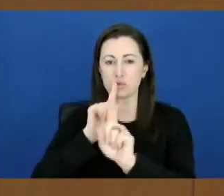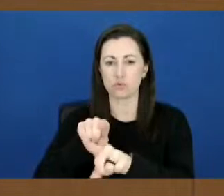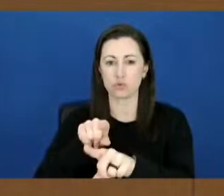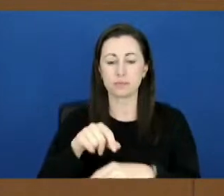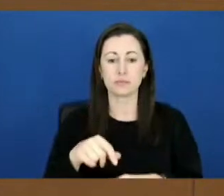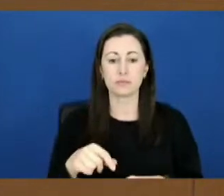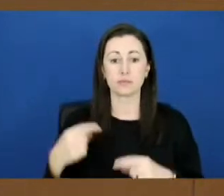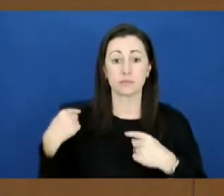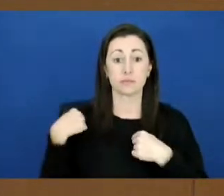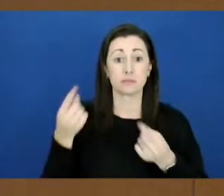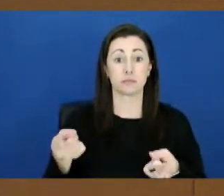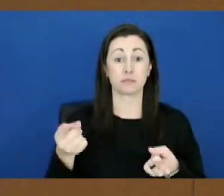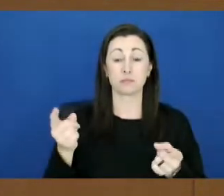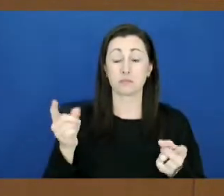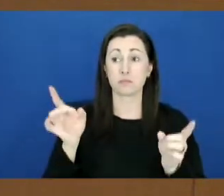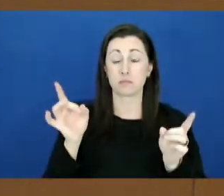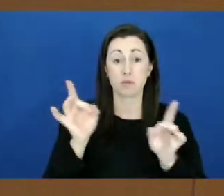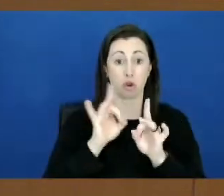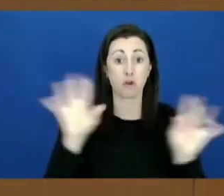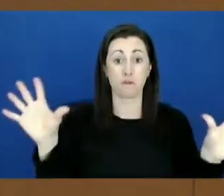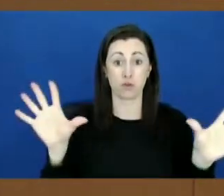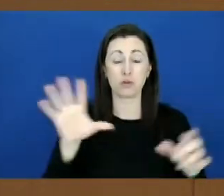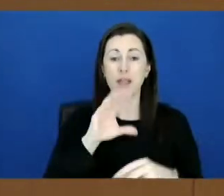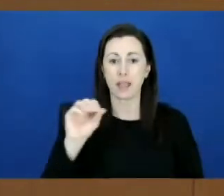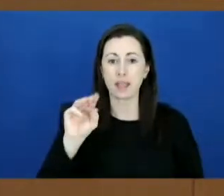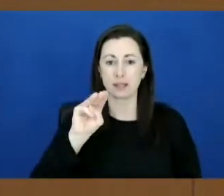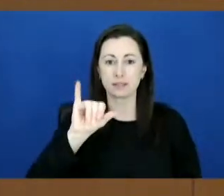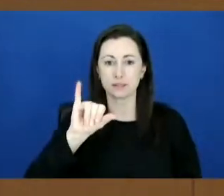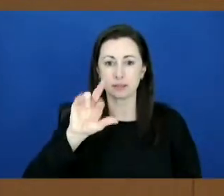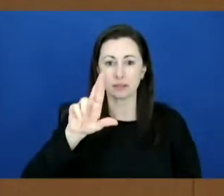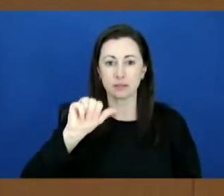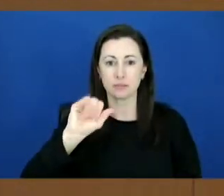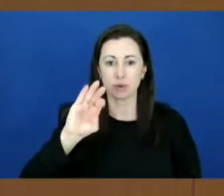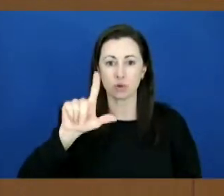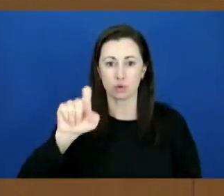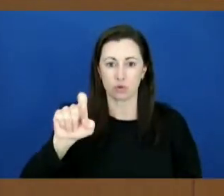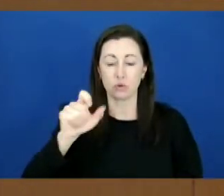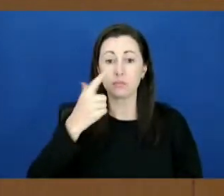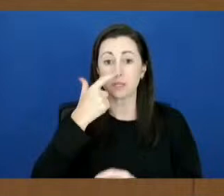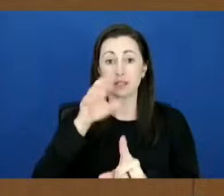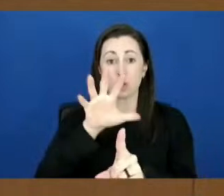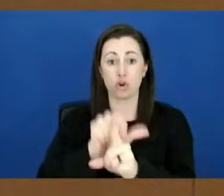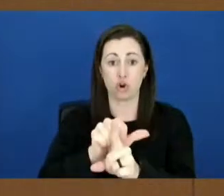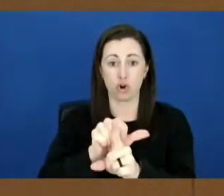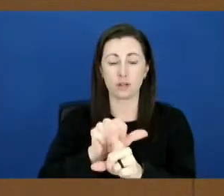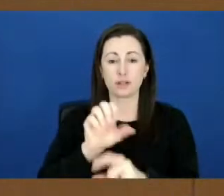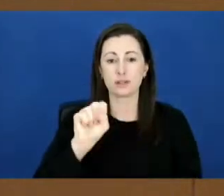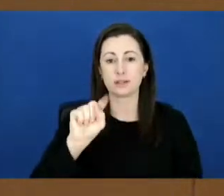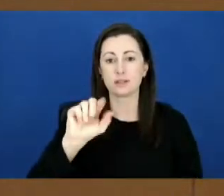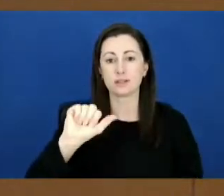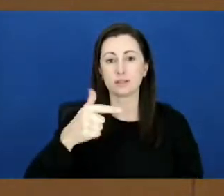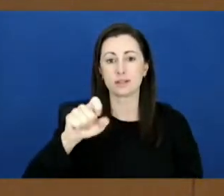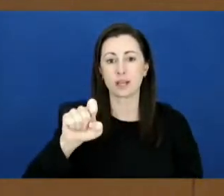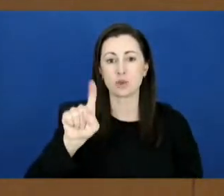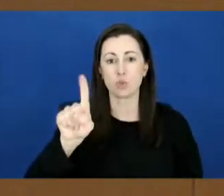A C T CALCIUM SCORE SCAN THAT MY DOCTOR RAN. IT HAS BEEN BOTH A NIGHTMARE AND